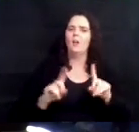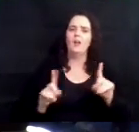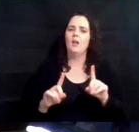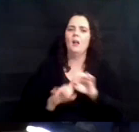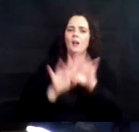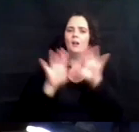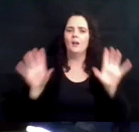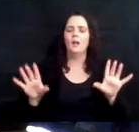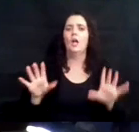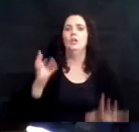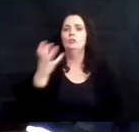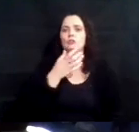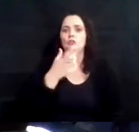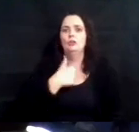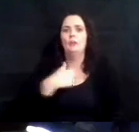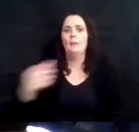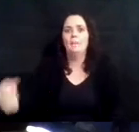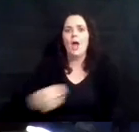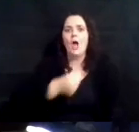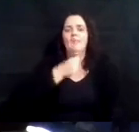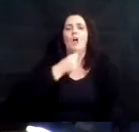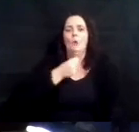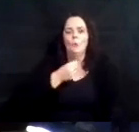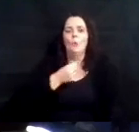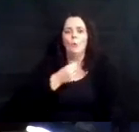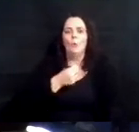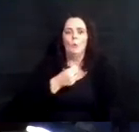Sorry, let me move my microphone, we want them to see that it's drawing and